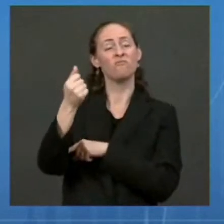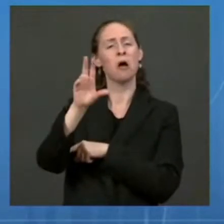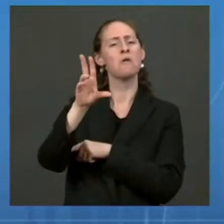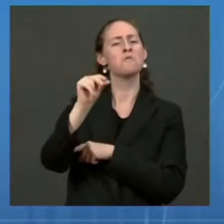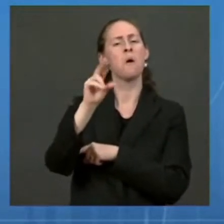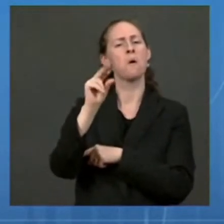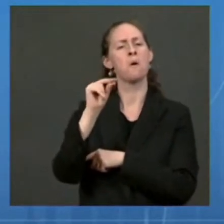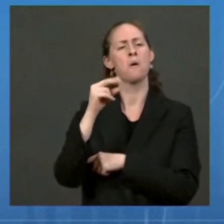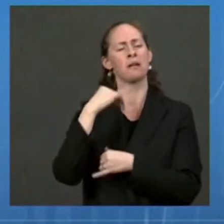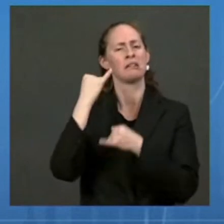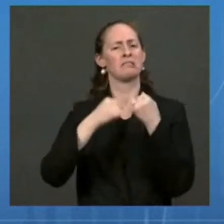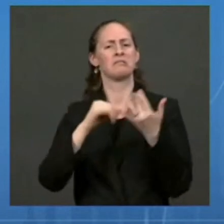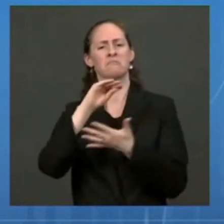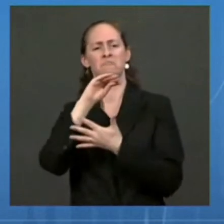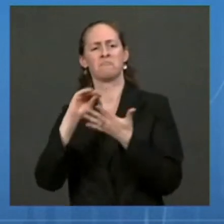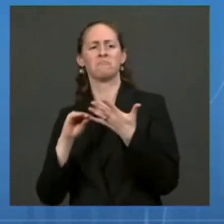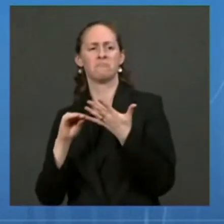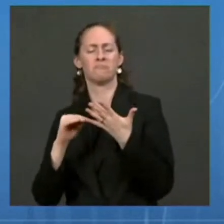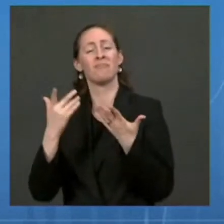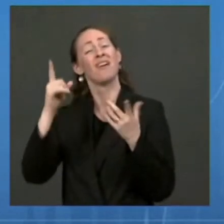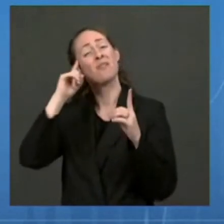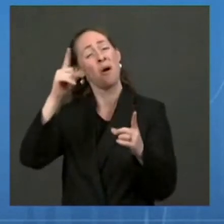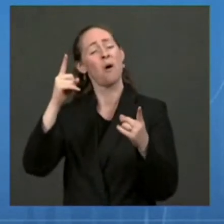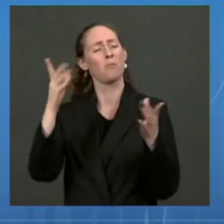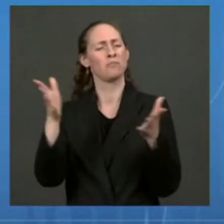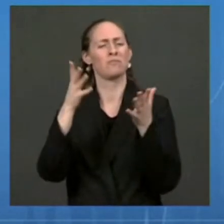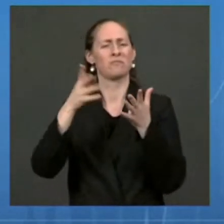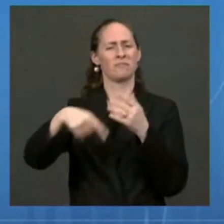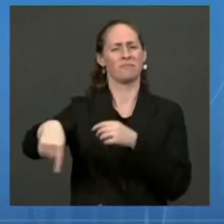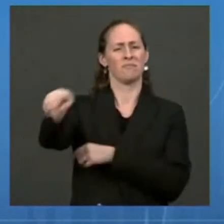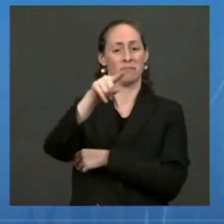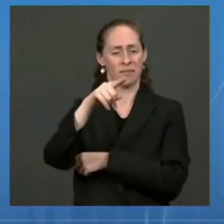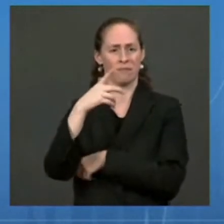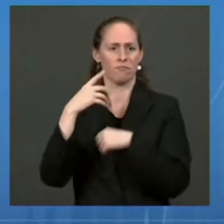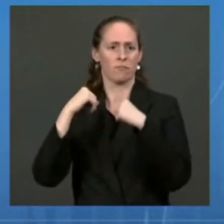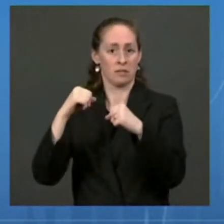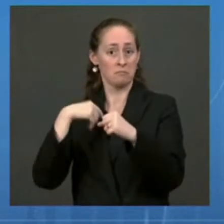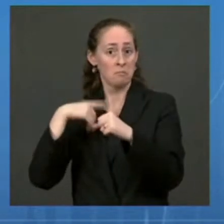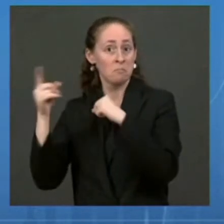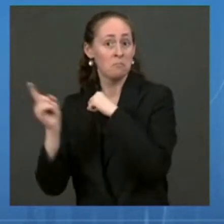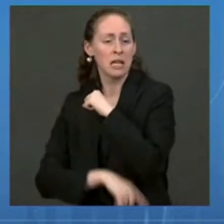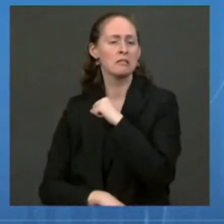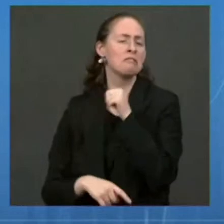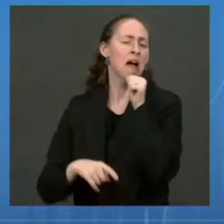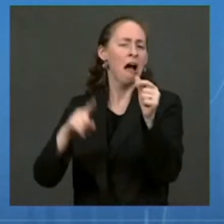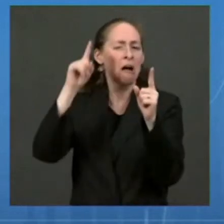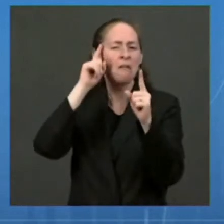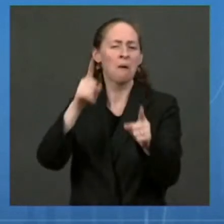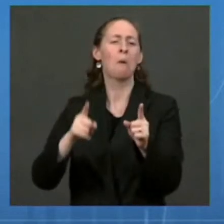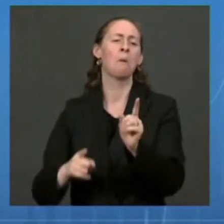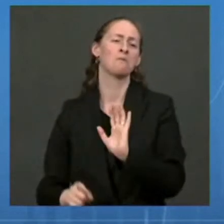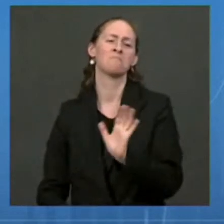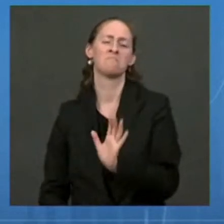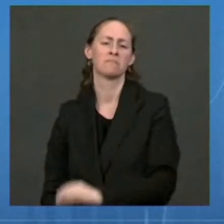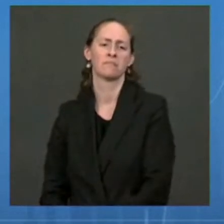VACCINATED. THERE'S NOT A CLIFF HERE. THE PURPOSE MOST IMPORTANTLY IS